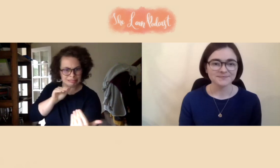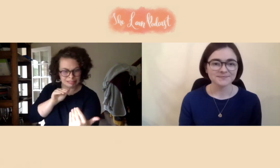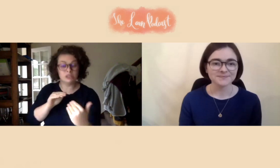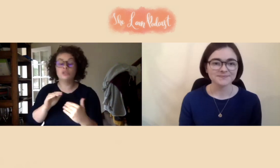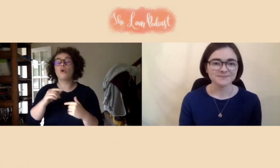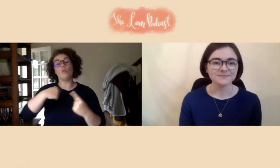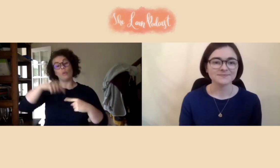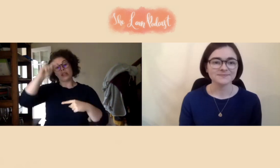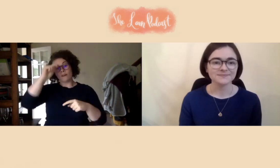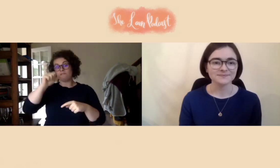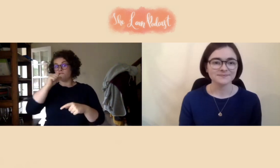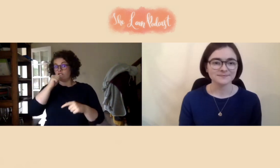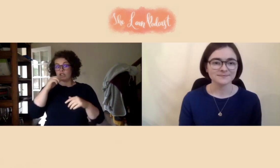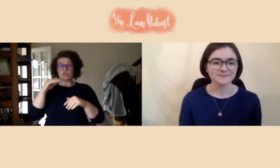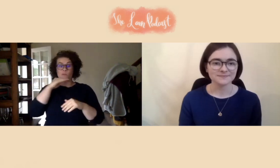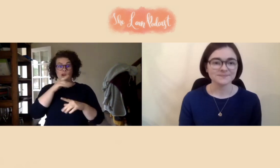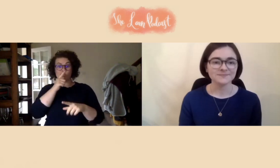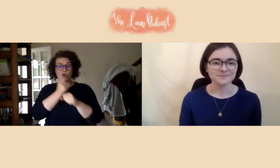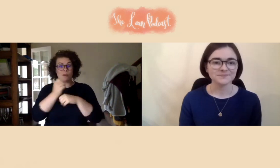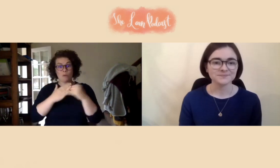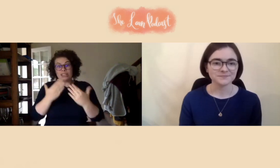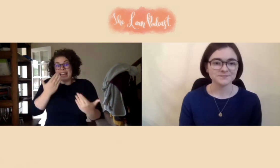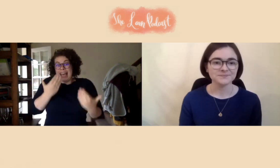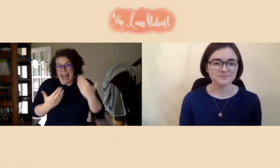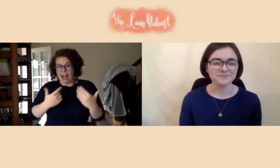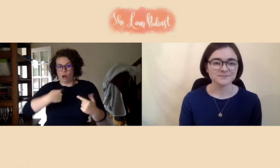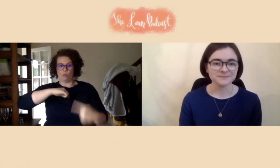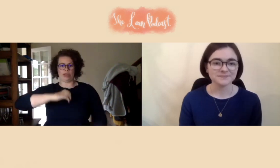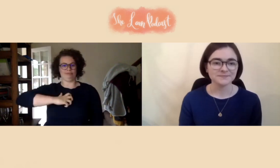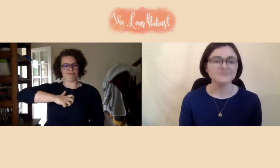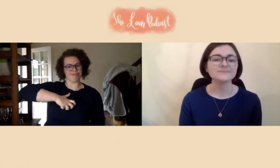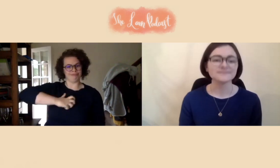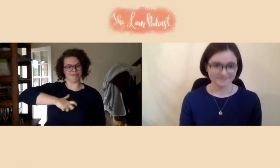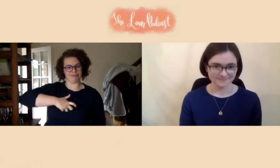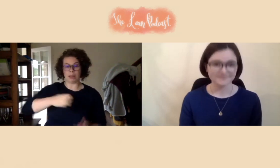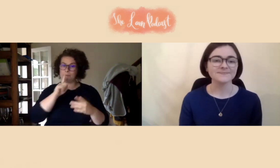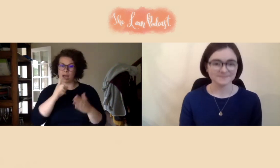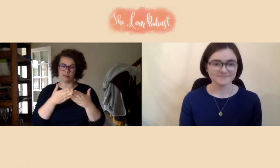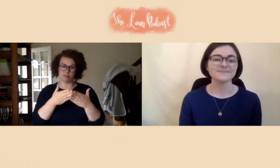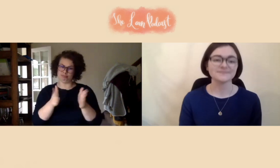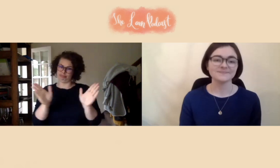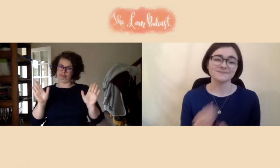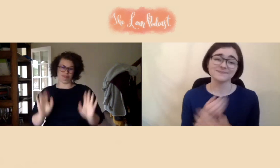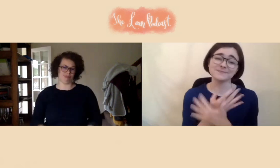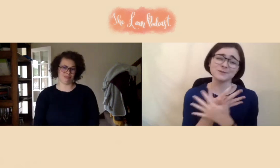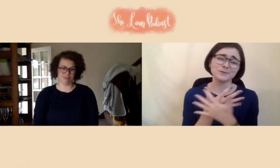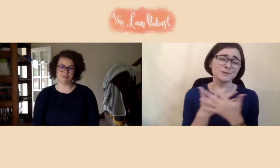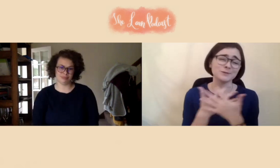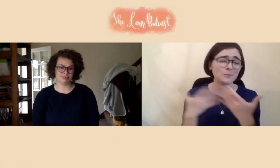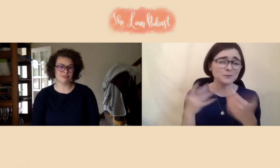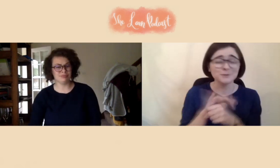was how we've adapted, and in what ways. I mean, it's so broad. There's so much to cover. There's so much involved in remote interpreting.